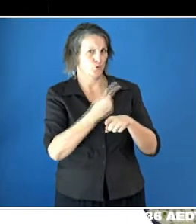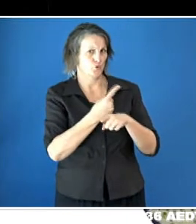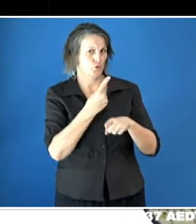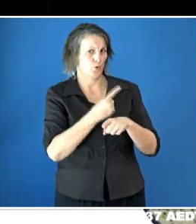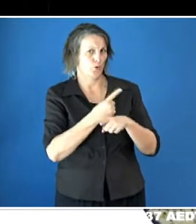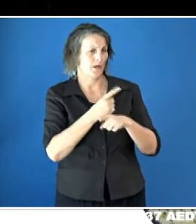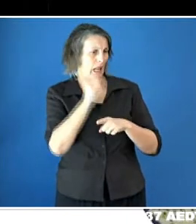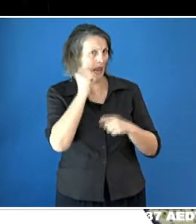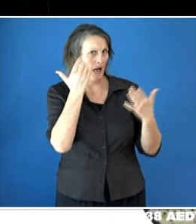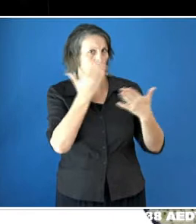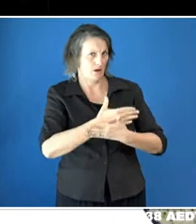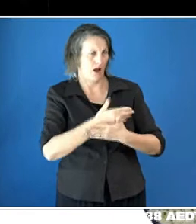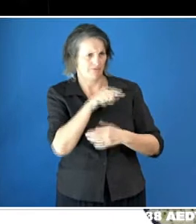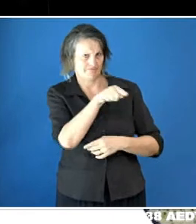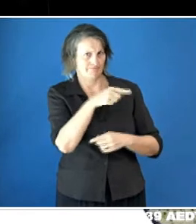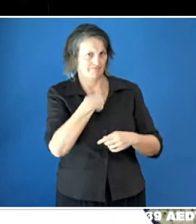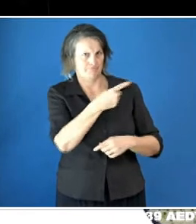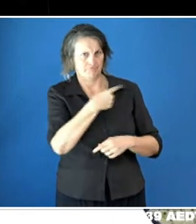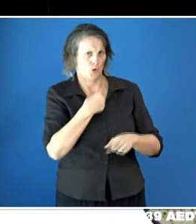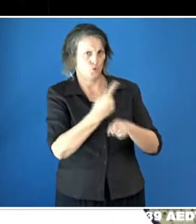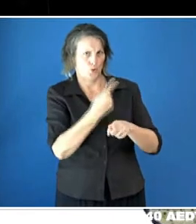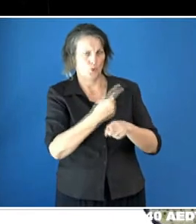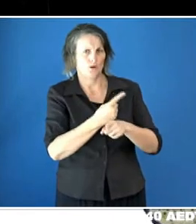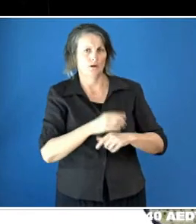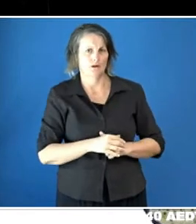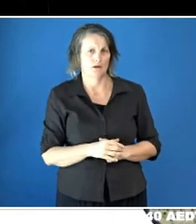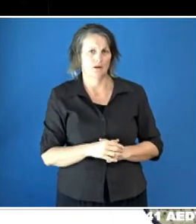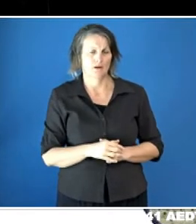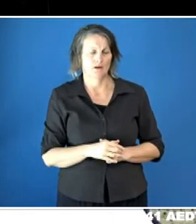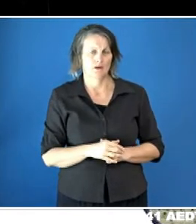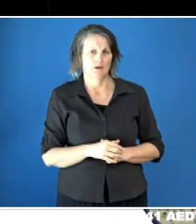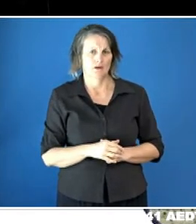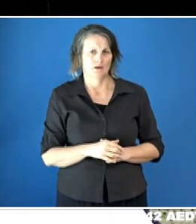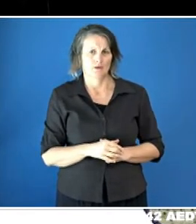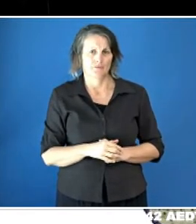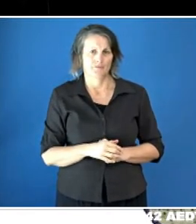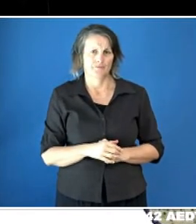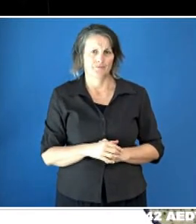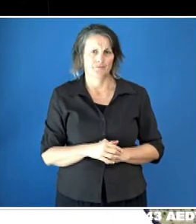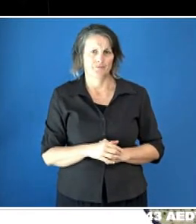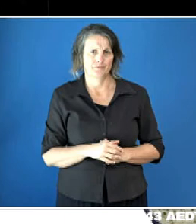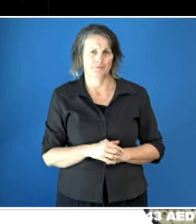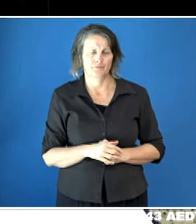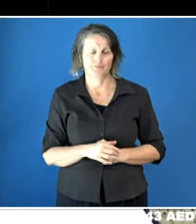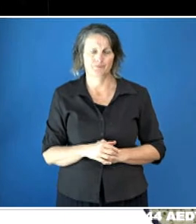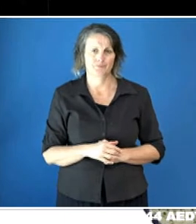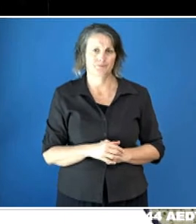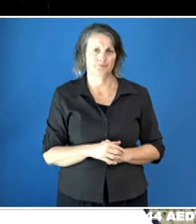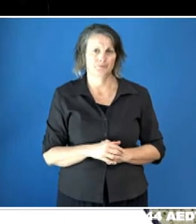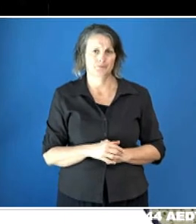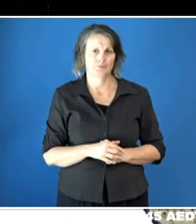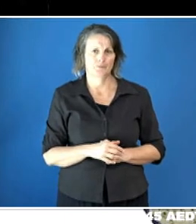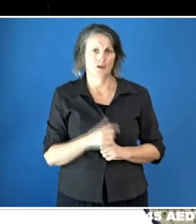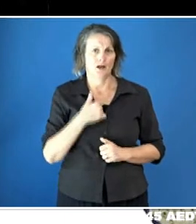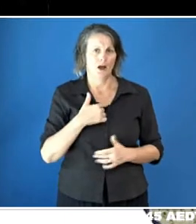I feel it's that - I'm on my own